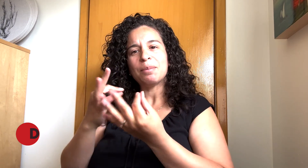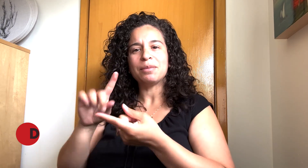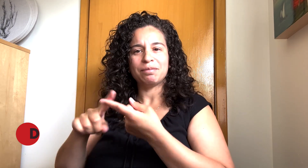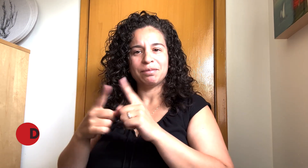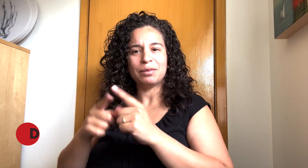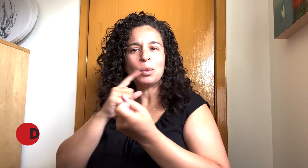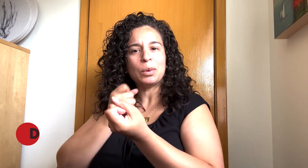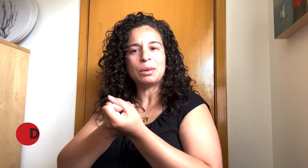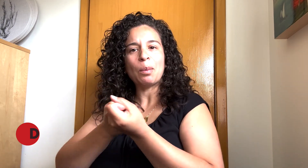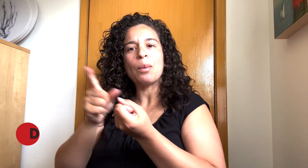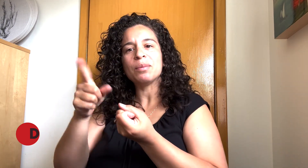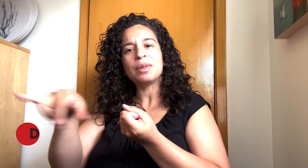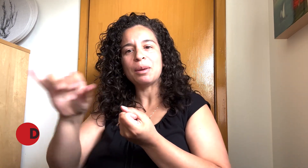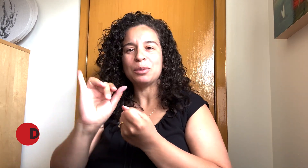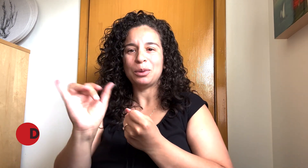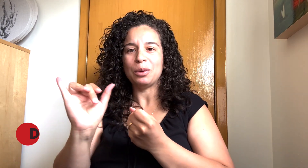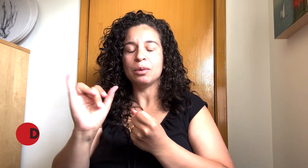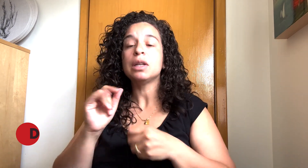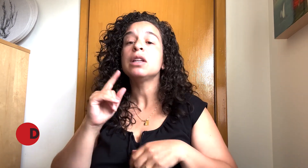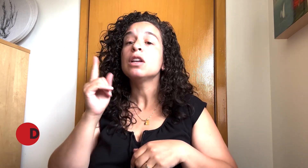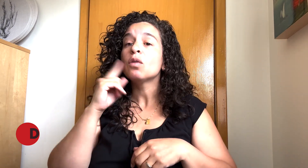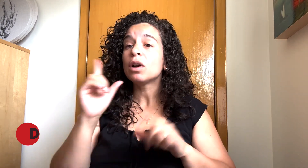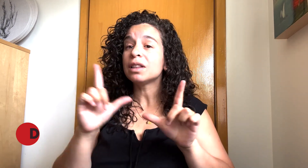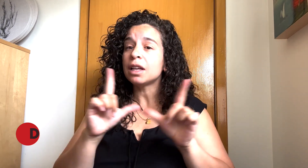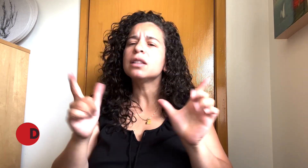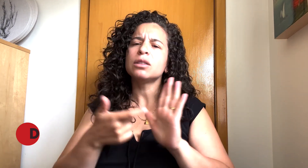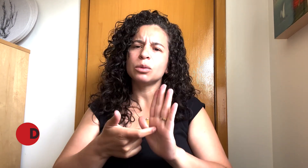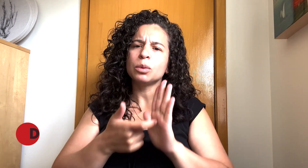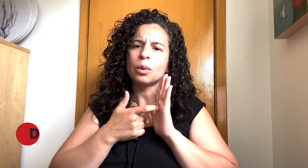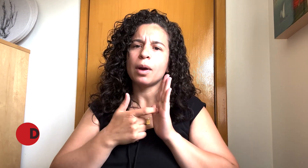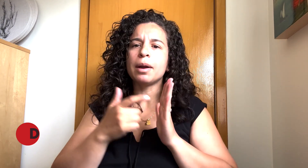friends who needed support during transactions. To become a Realtor,